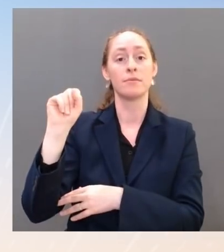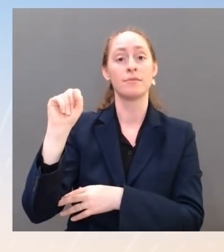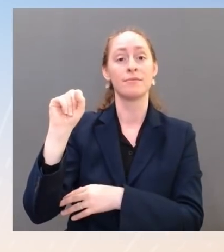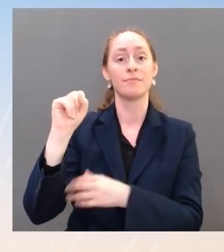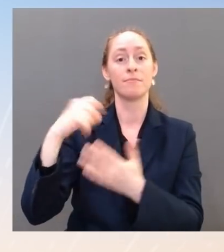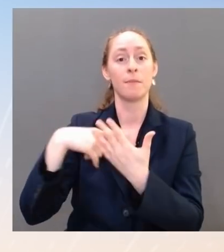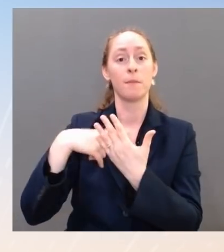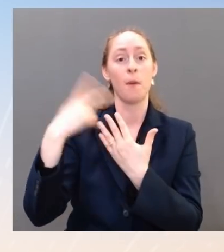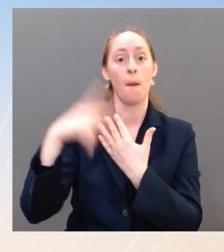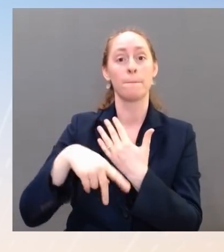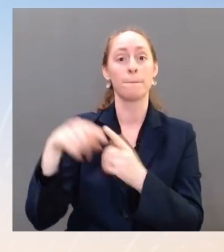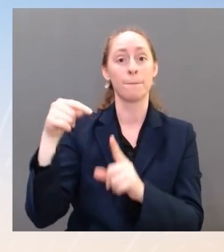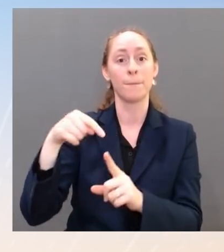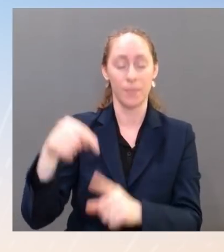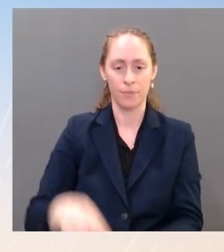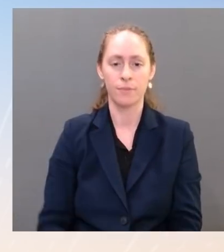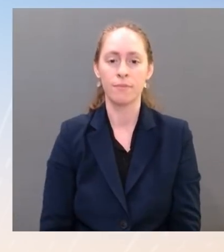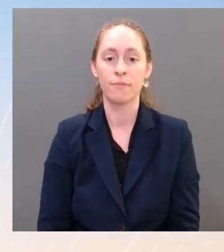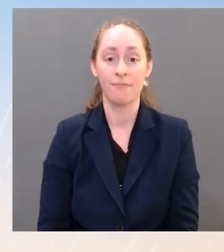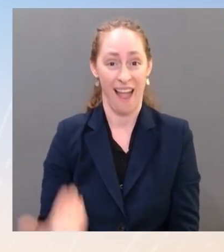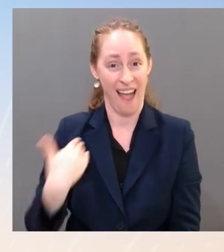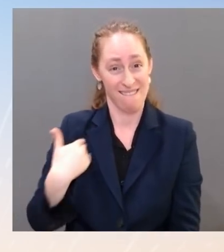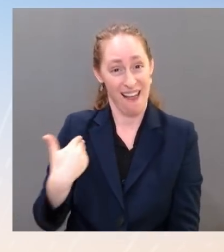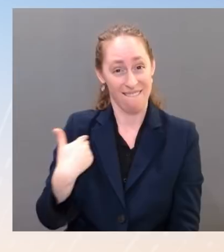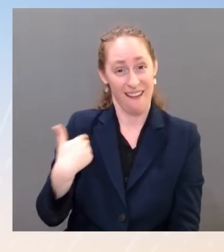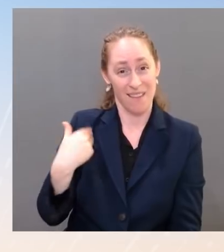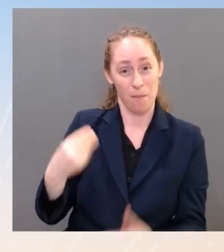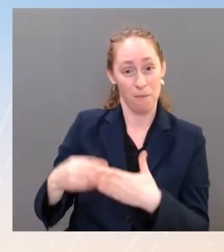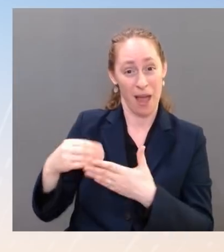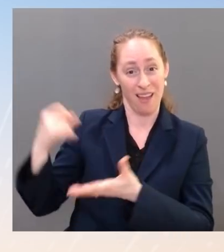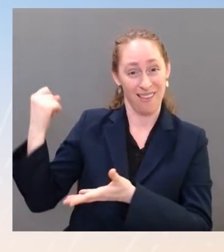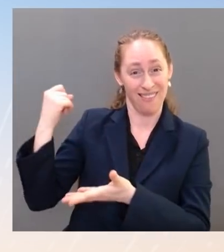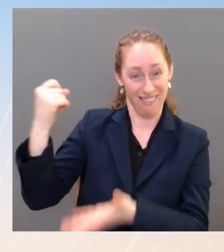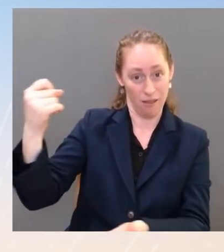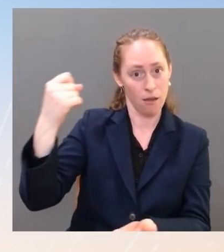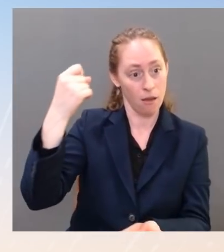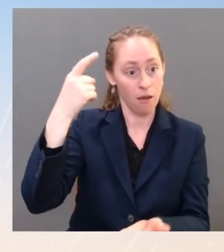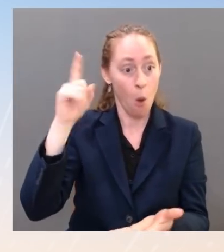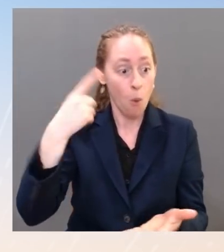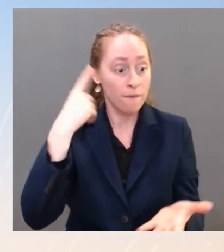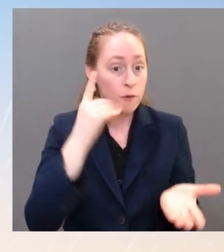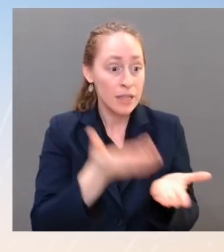And we were just with the community college in Cuyahoga County that has a relationship